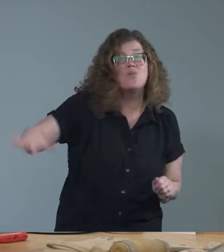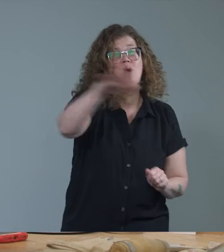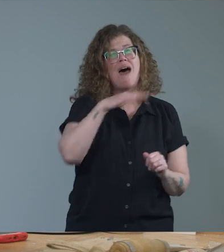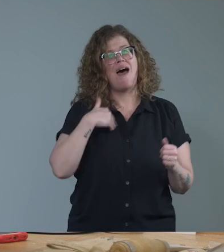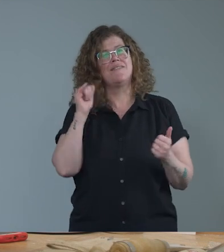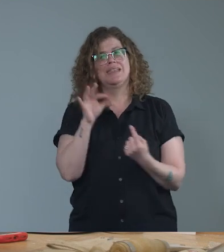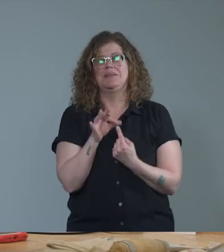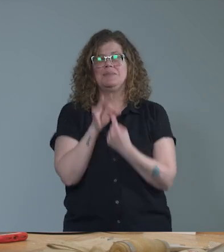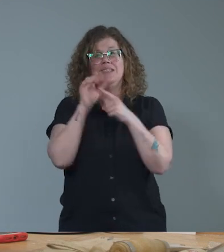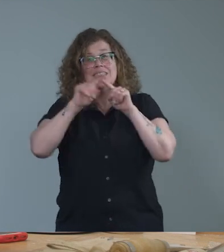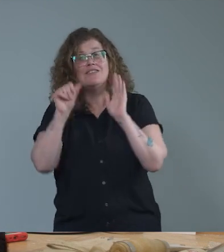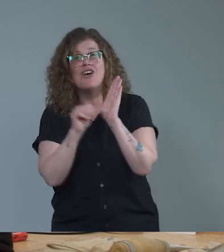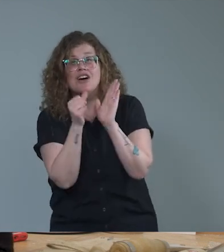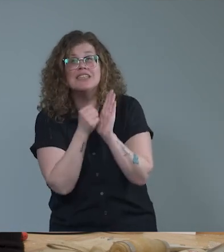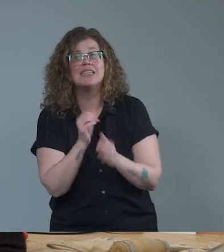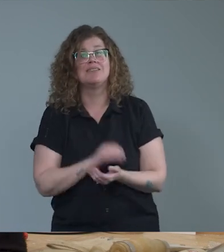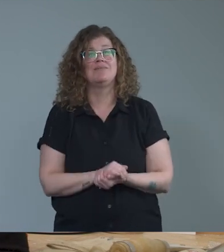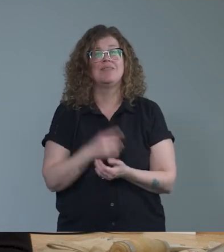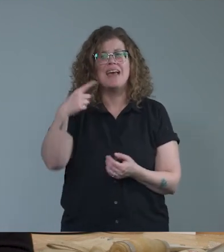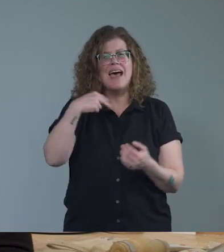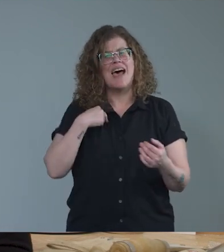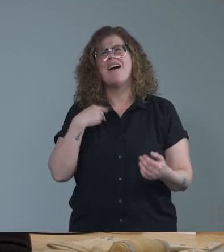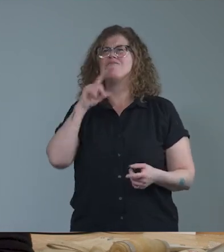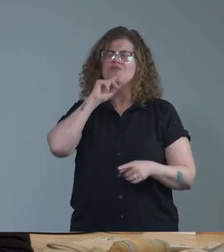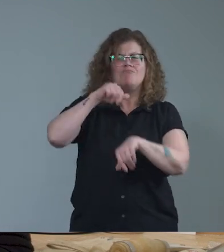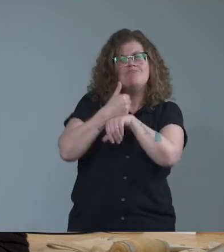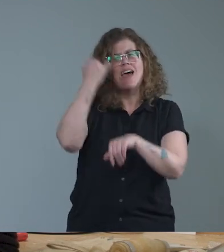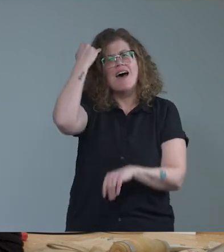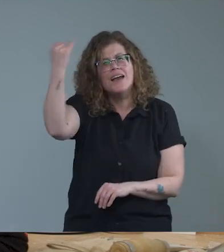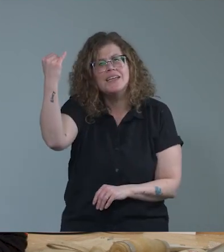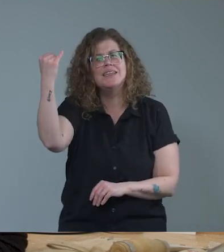this, is the work going to serve. And everybody has, especially the